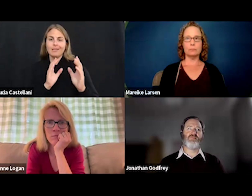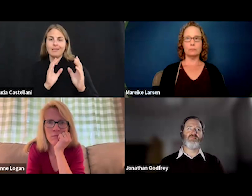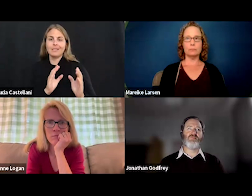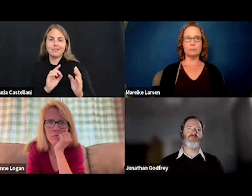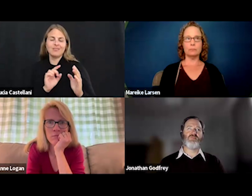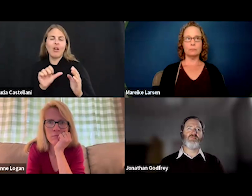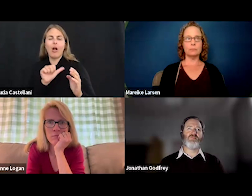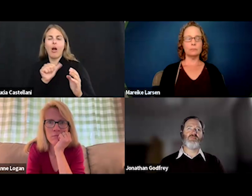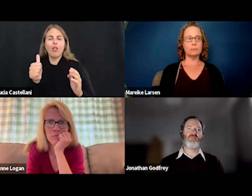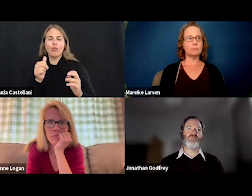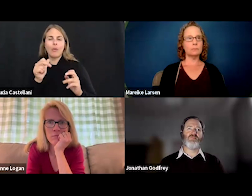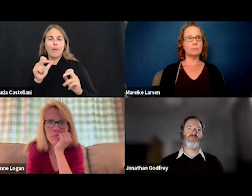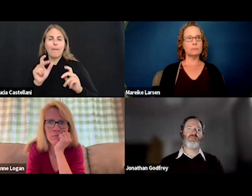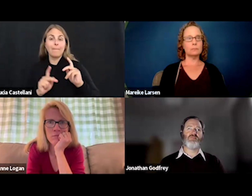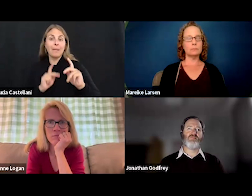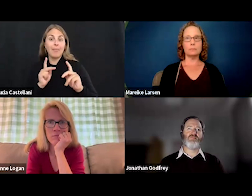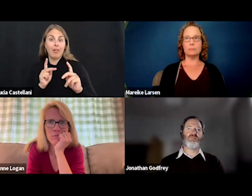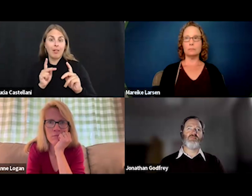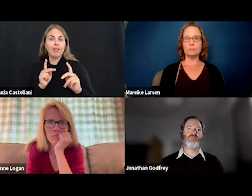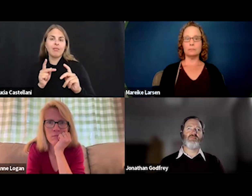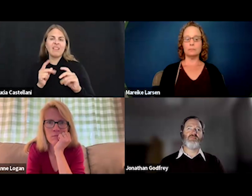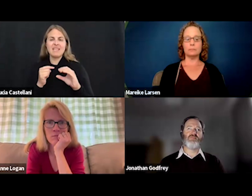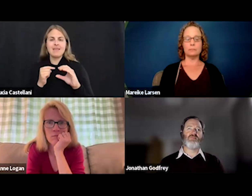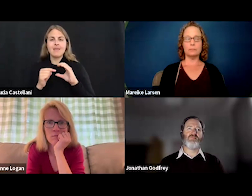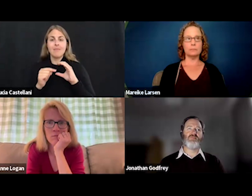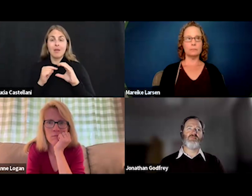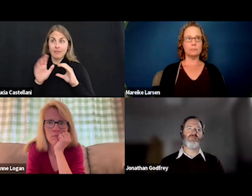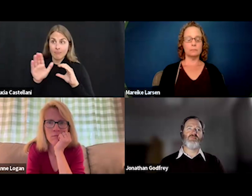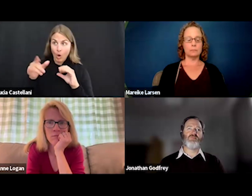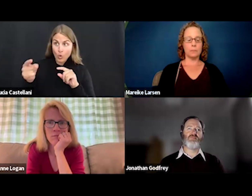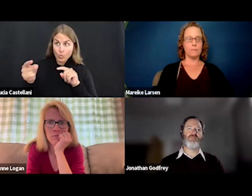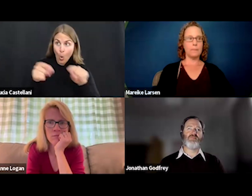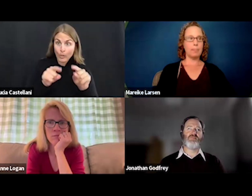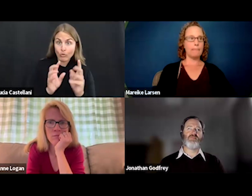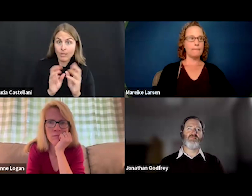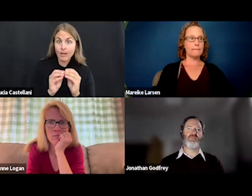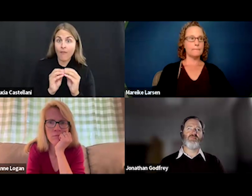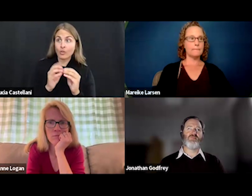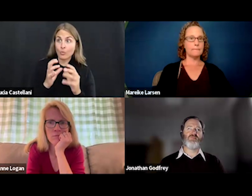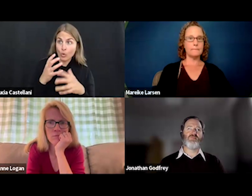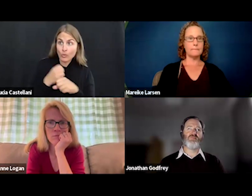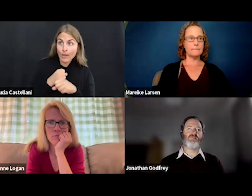via email saying, hey, are you coming to this conference? Would you like to get coffee or would you like to chat?